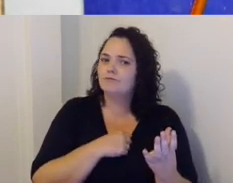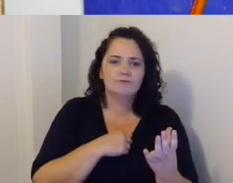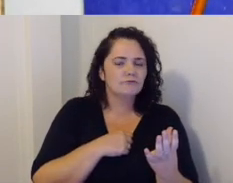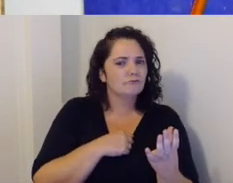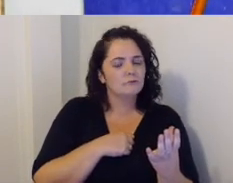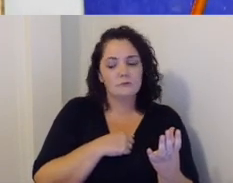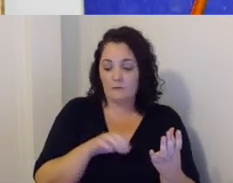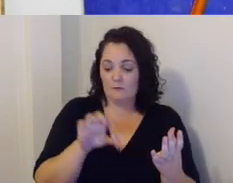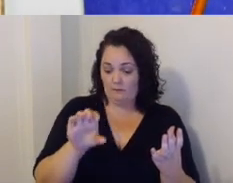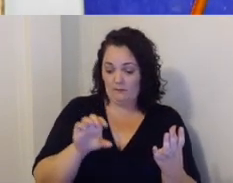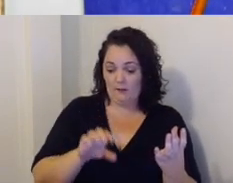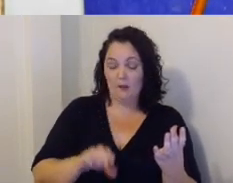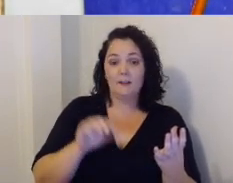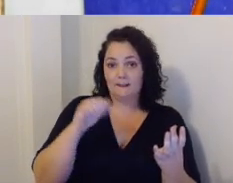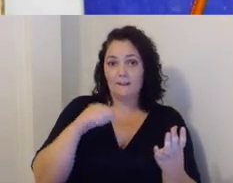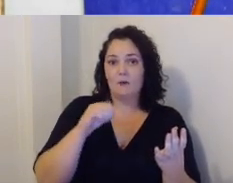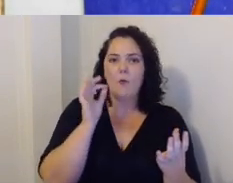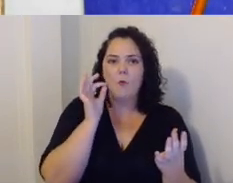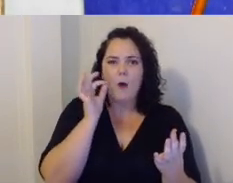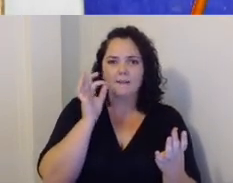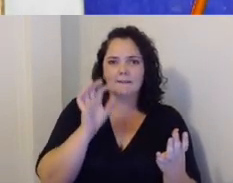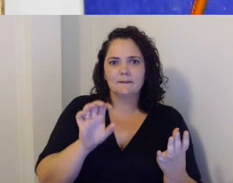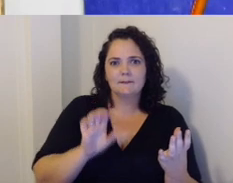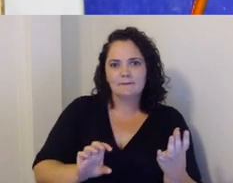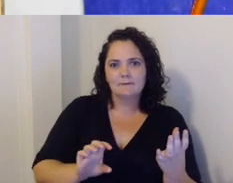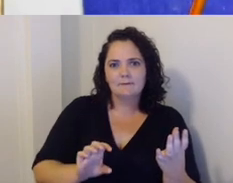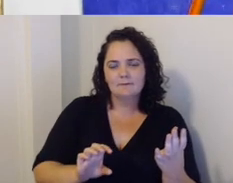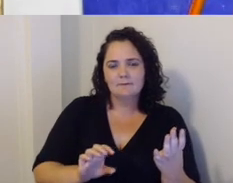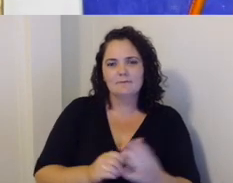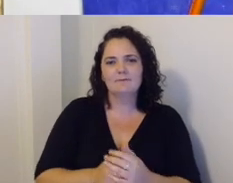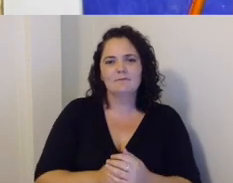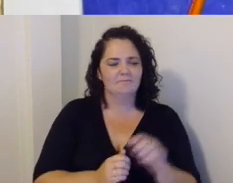white, the cornstarch will rub away until it's almost invisible alright we have a question